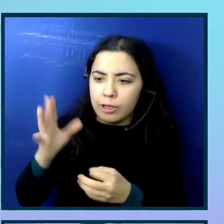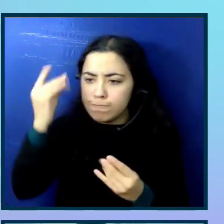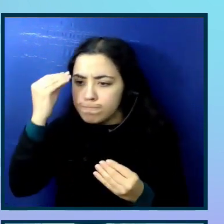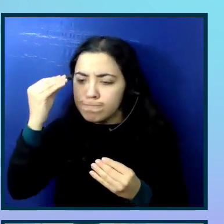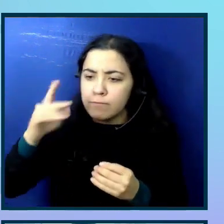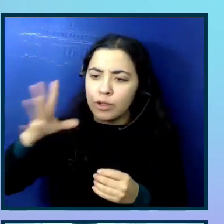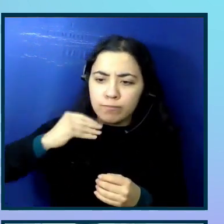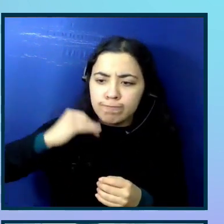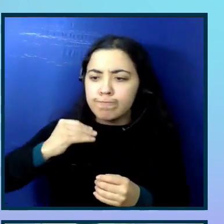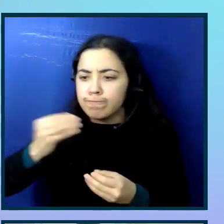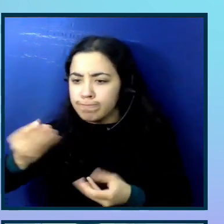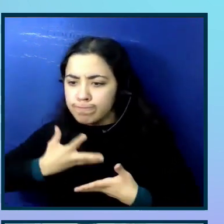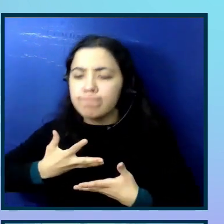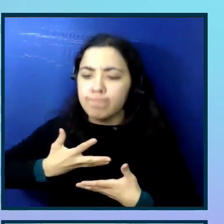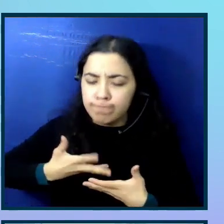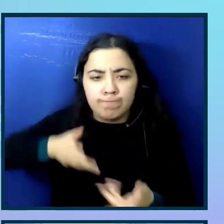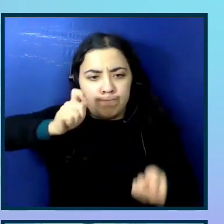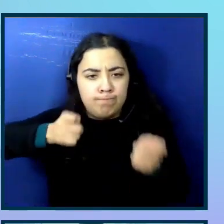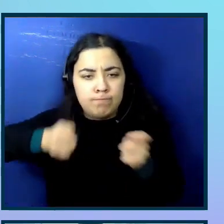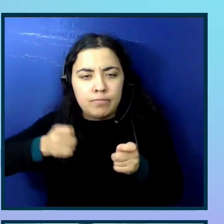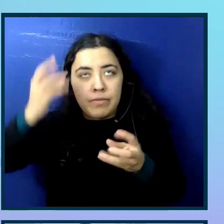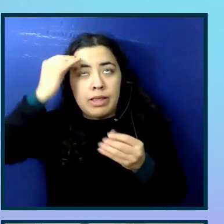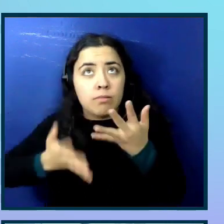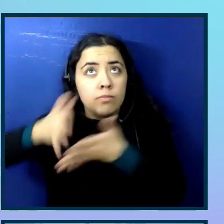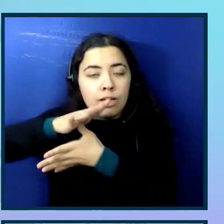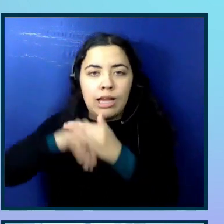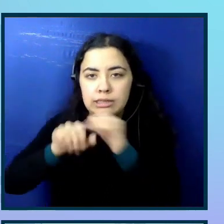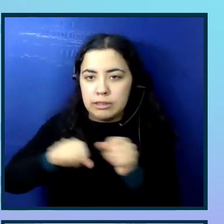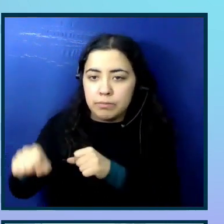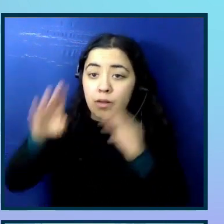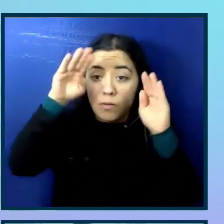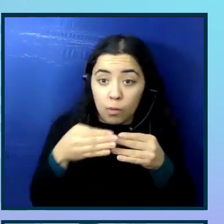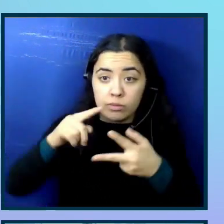and thinking through accessibility. So a focused approach is essentially testing